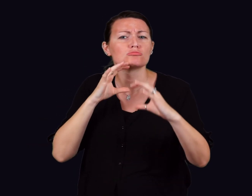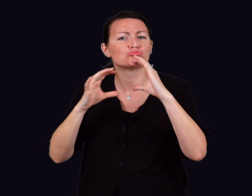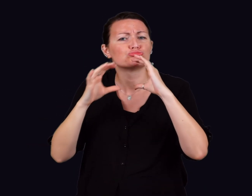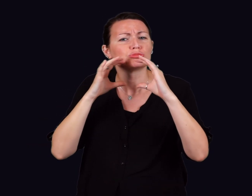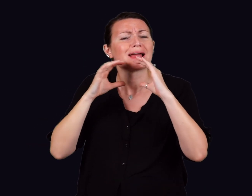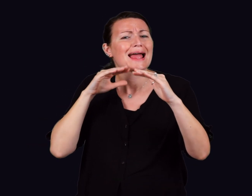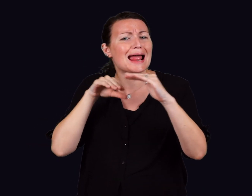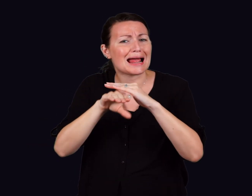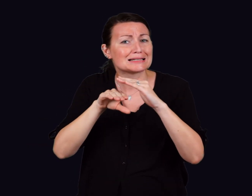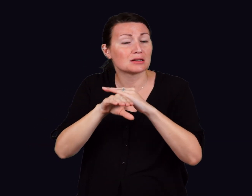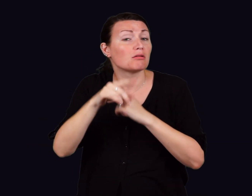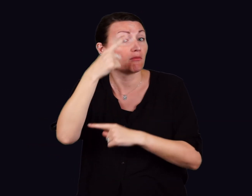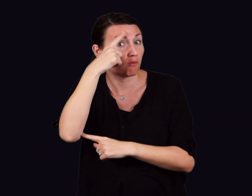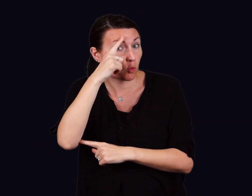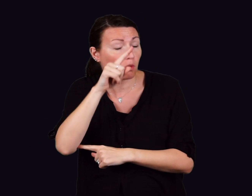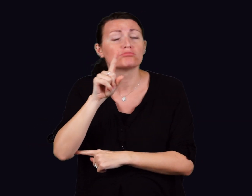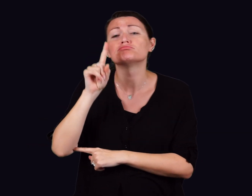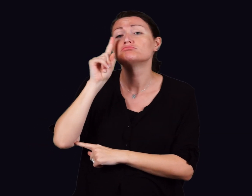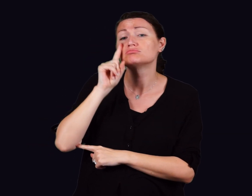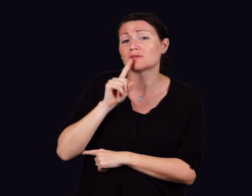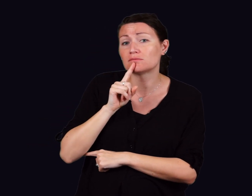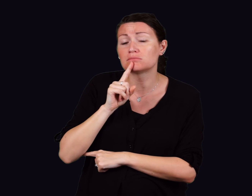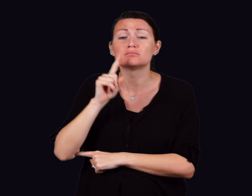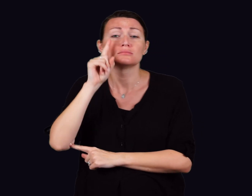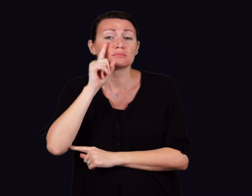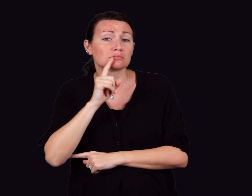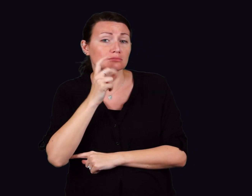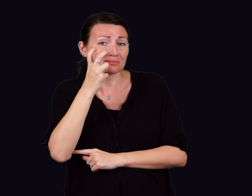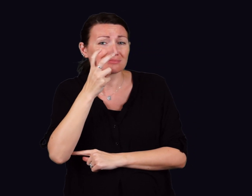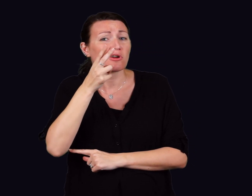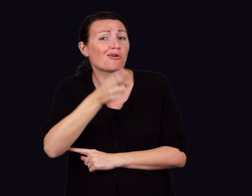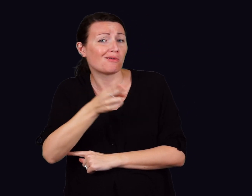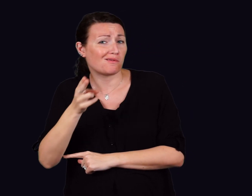communication access to deaf, deafblind and hard of hearing people,